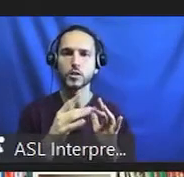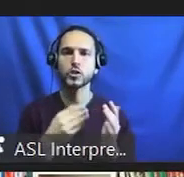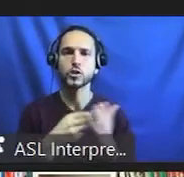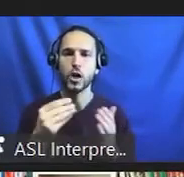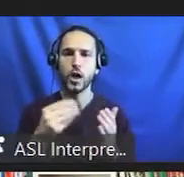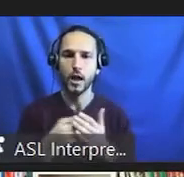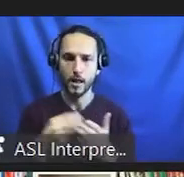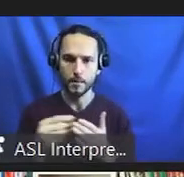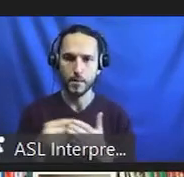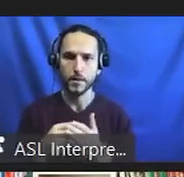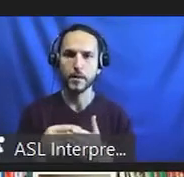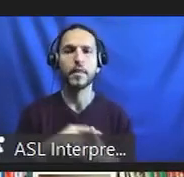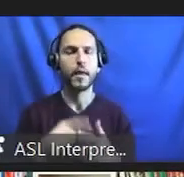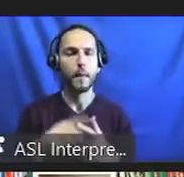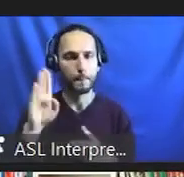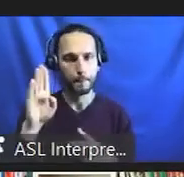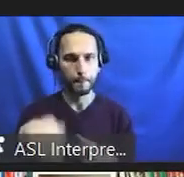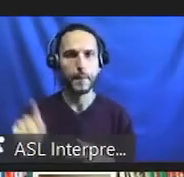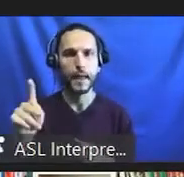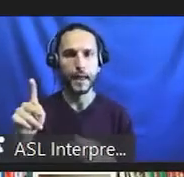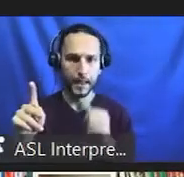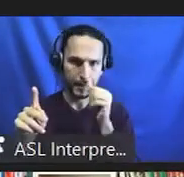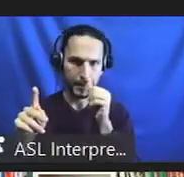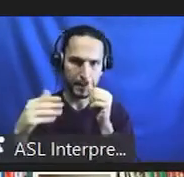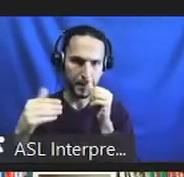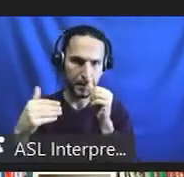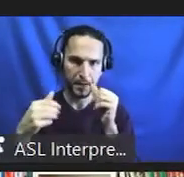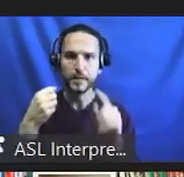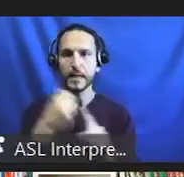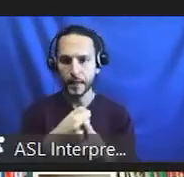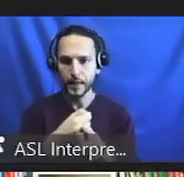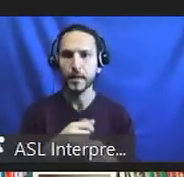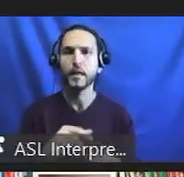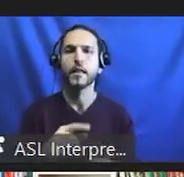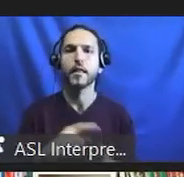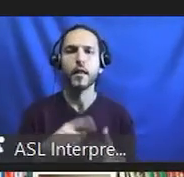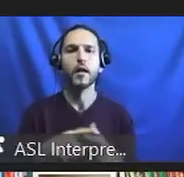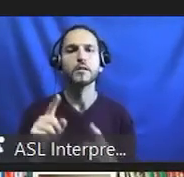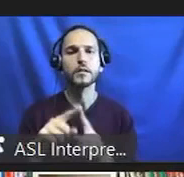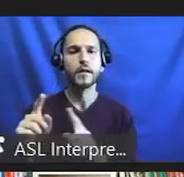And then banking, I know, was hit very hard. They were going to various banks.